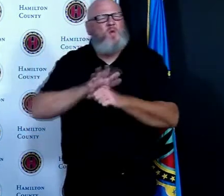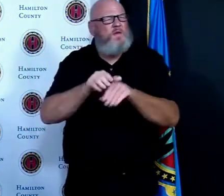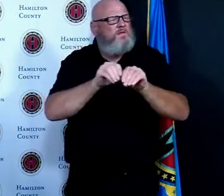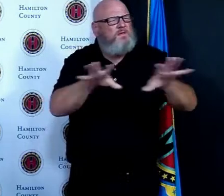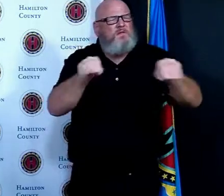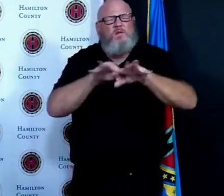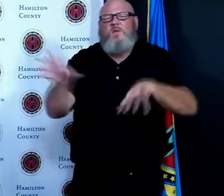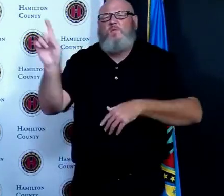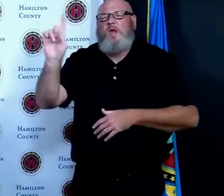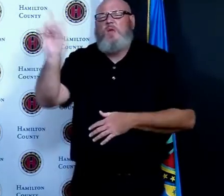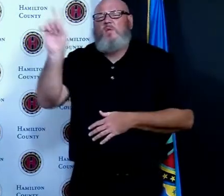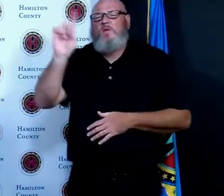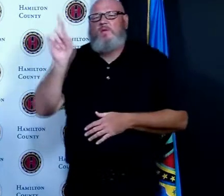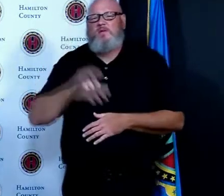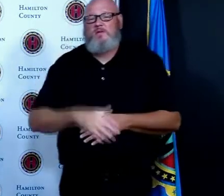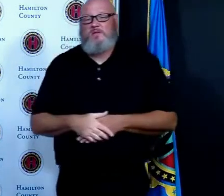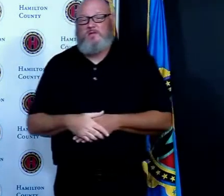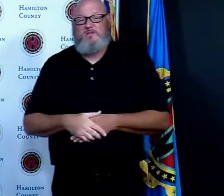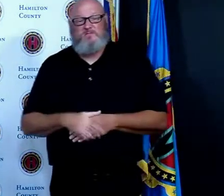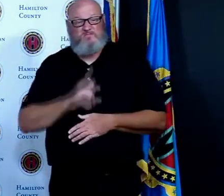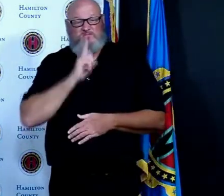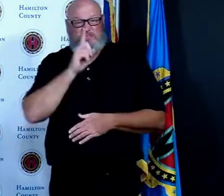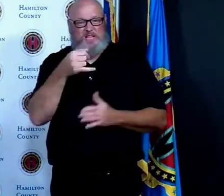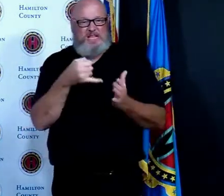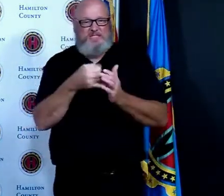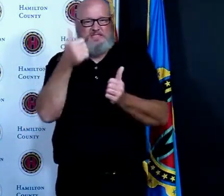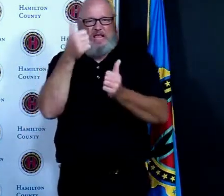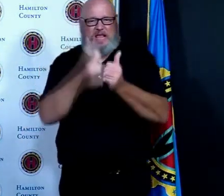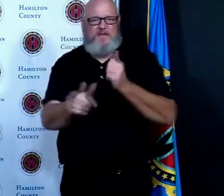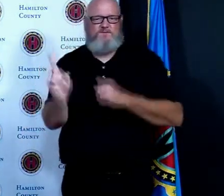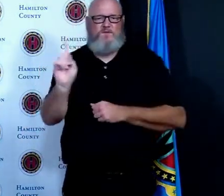any location that you're going and we know that it's easiest if you're not protecting yourself